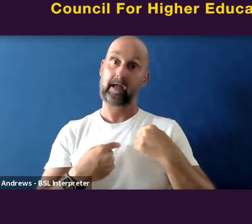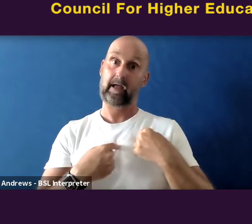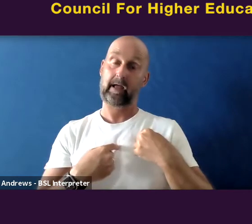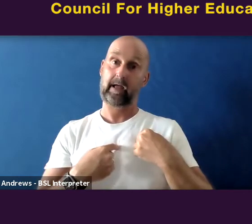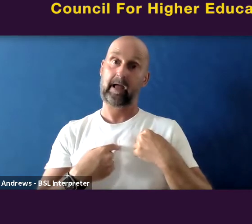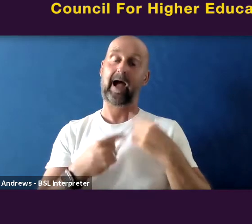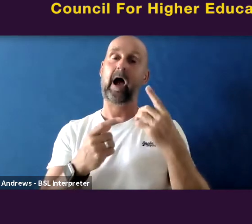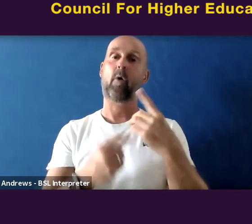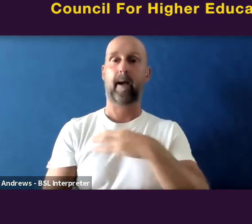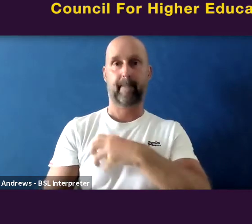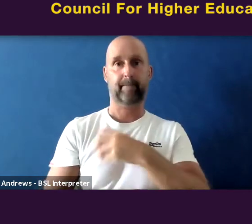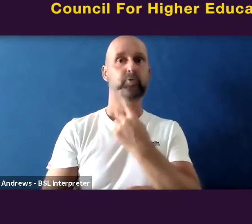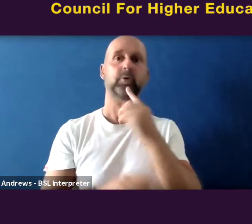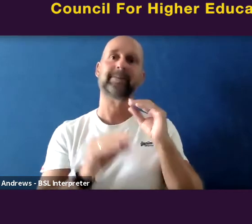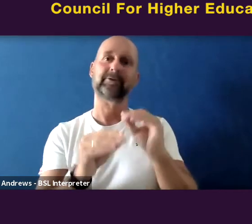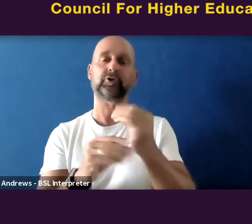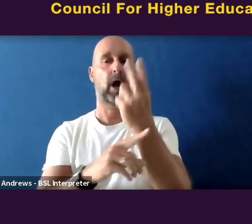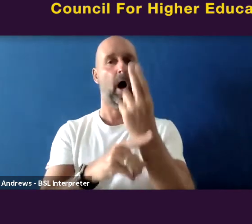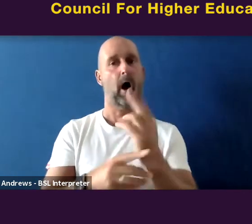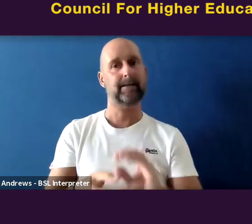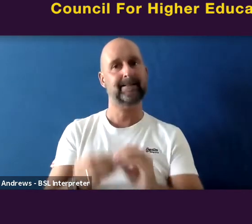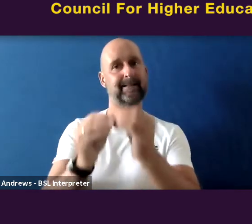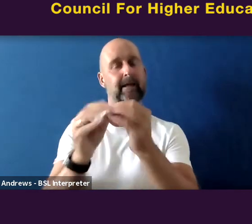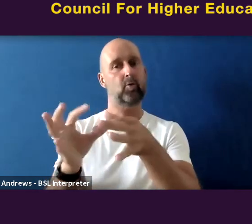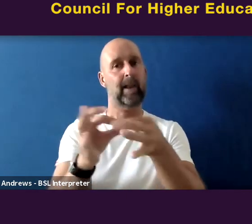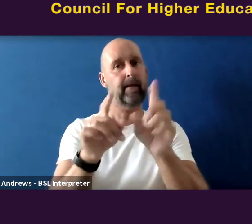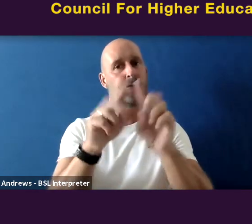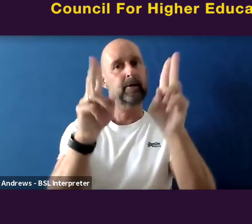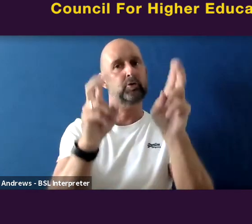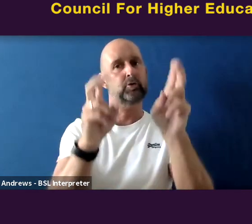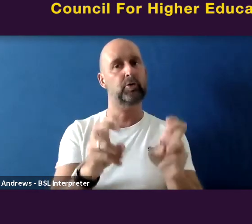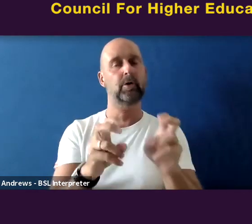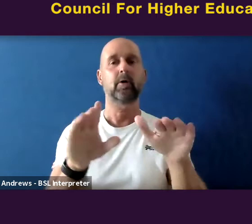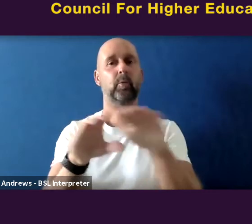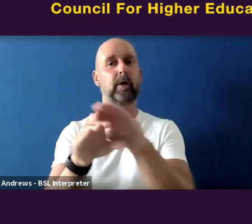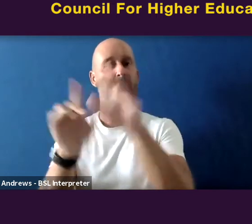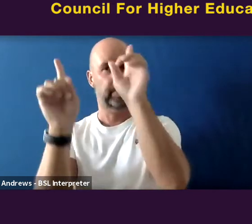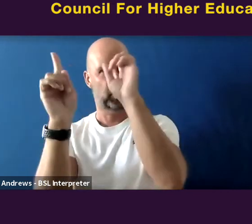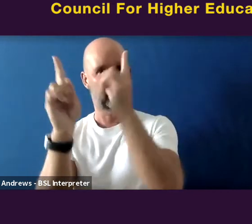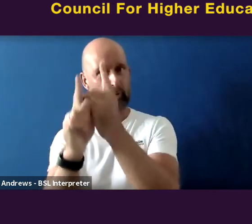who teach art and design and related subjects in the university sector across the four nations.